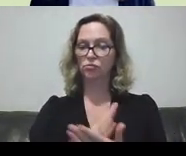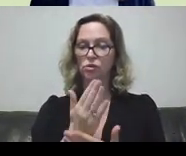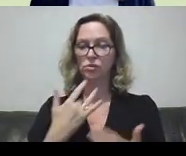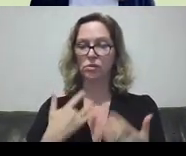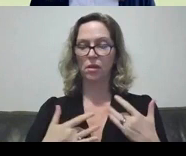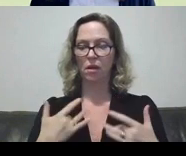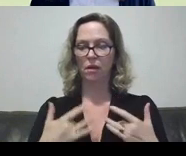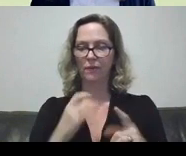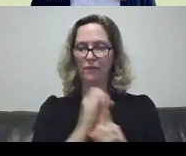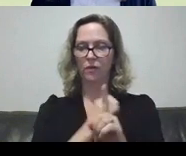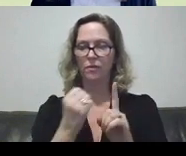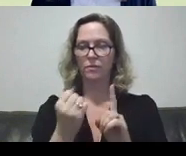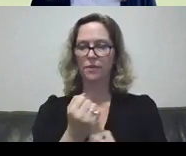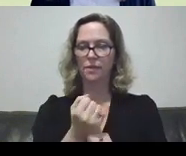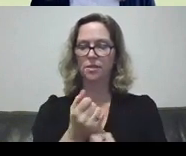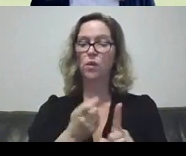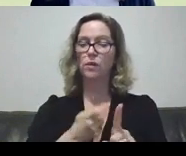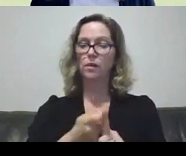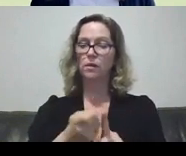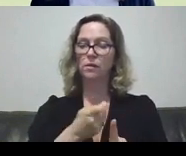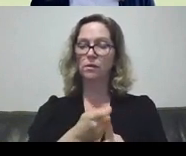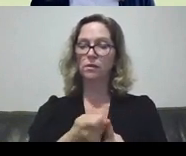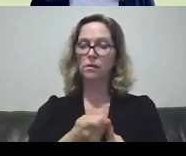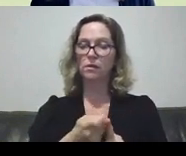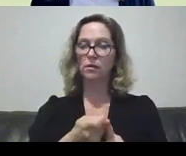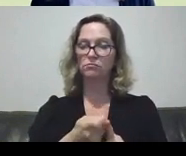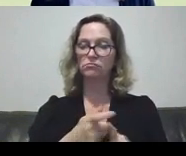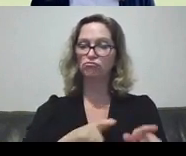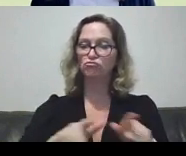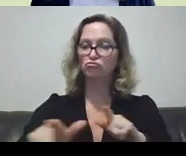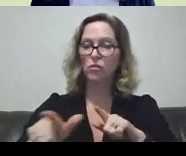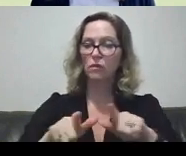travel to the participant in various environments like Jo was saying, to the